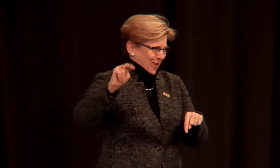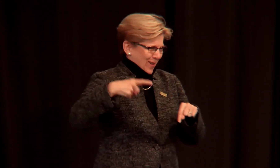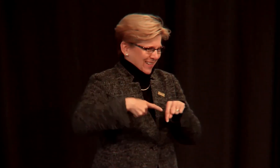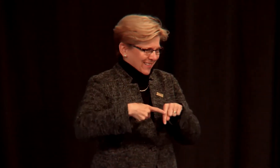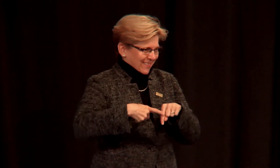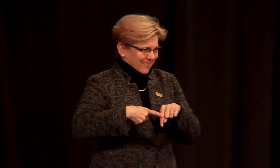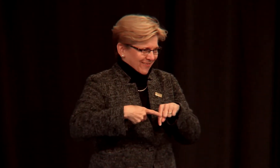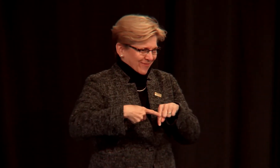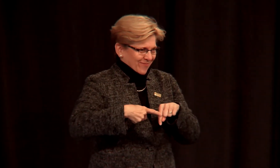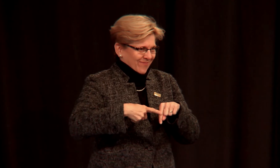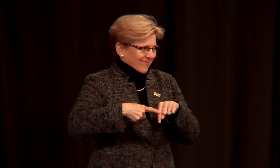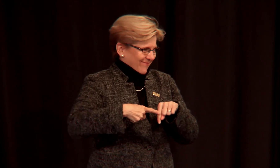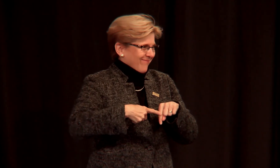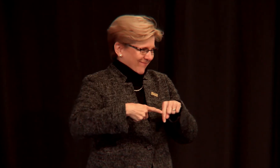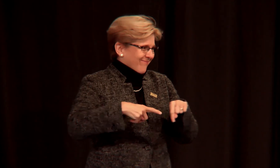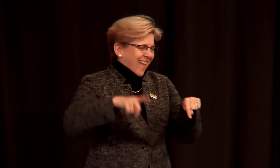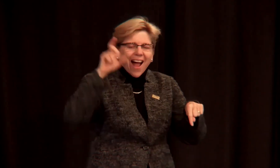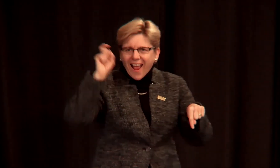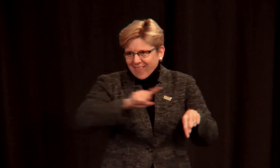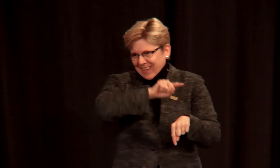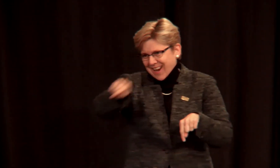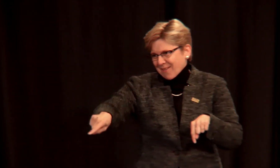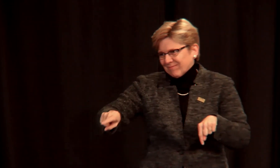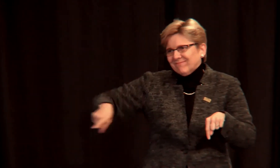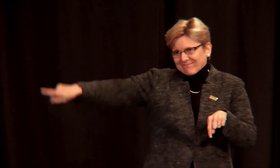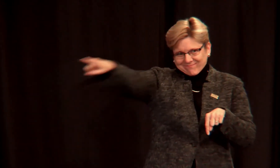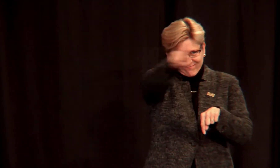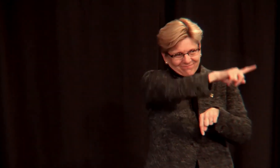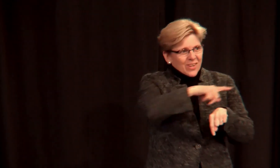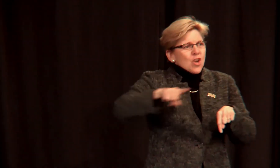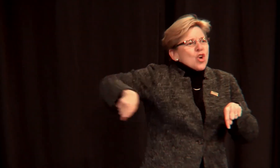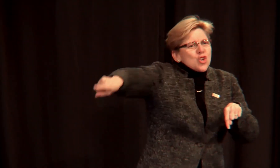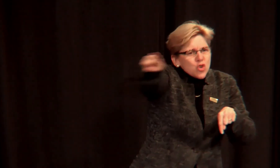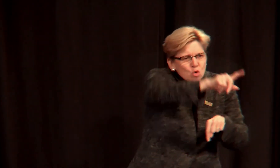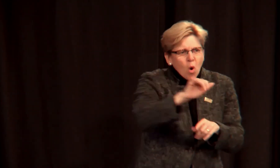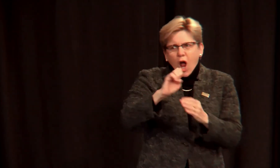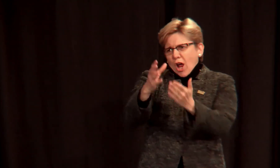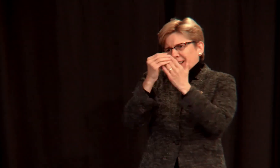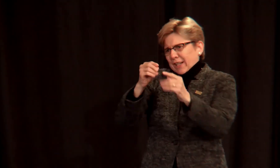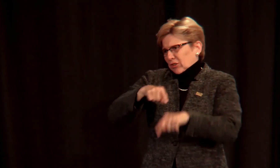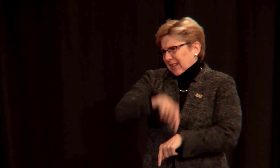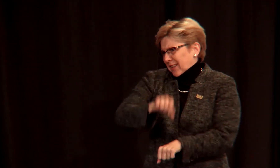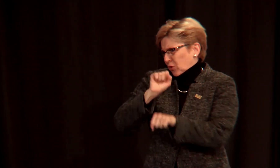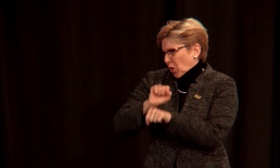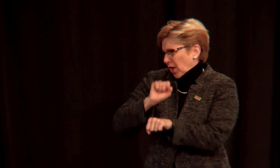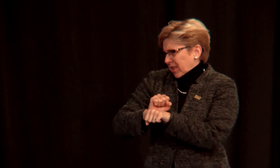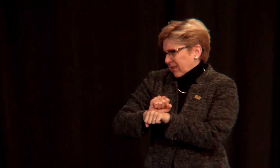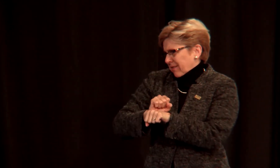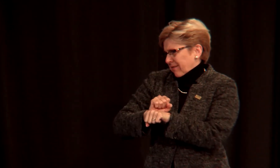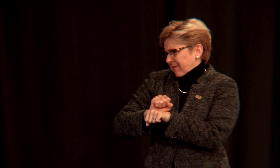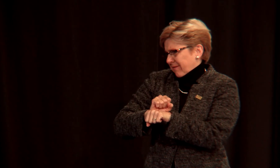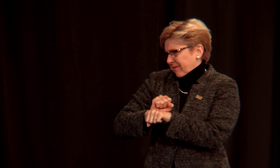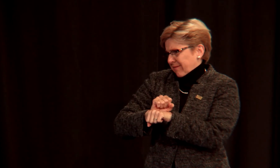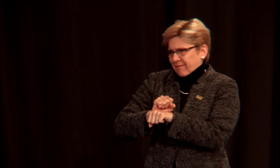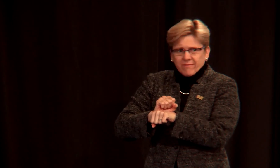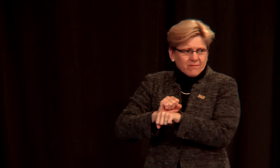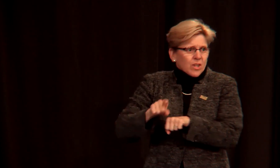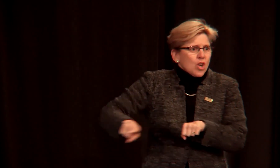have to be here in Minnesota." I have to come. You are the leaders in this work.